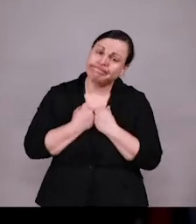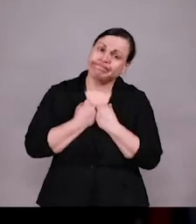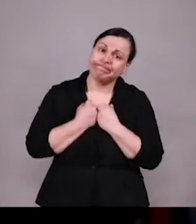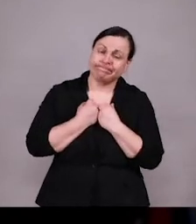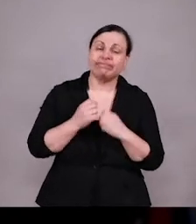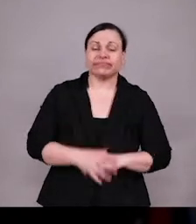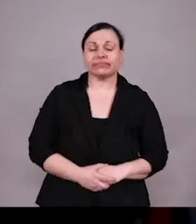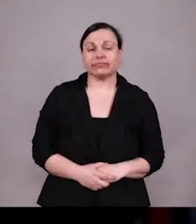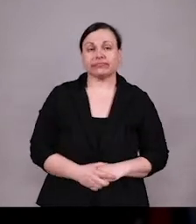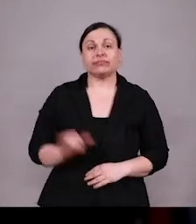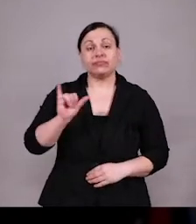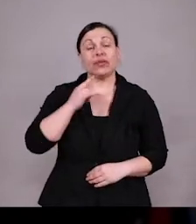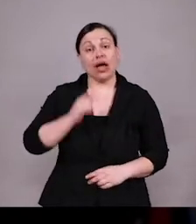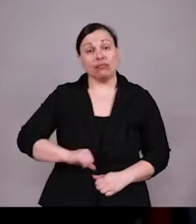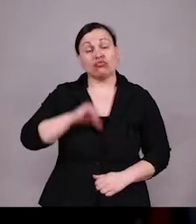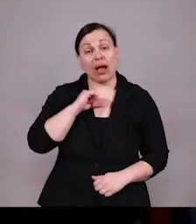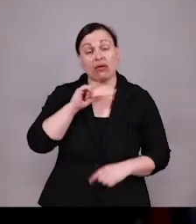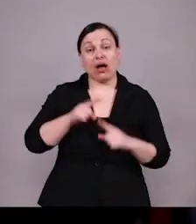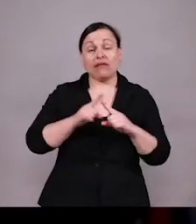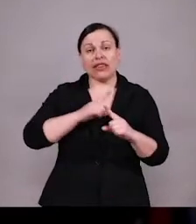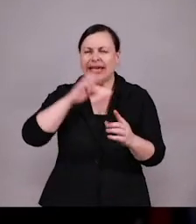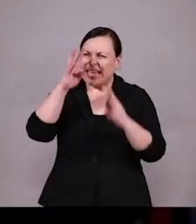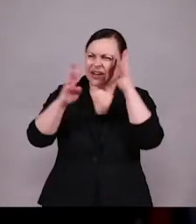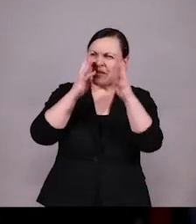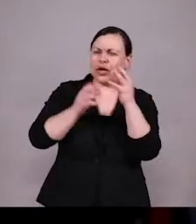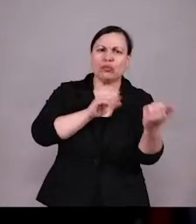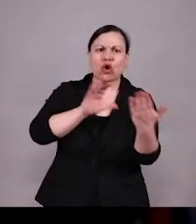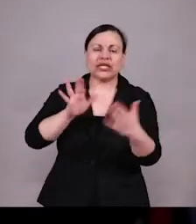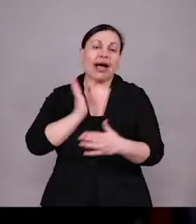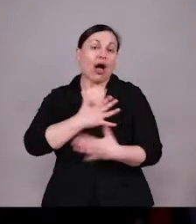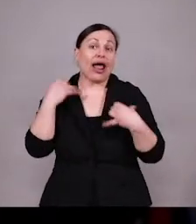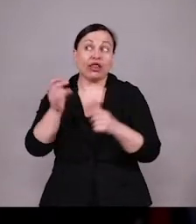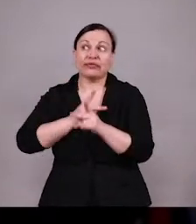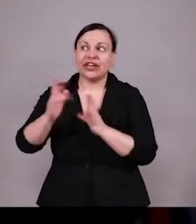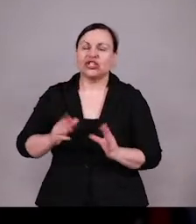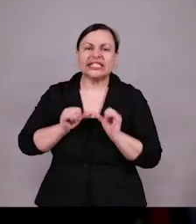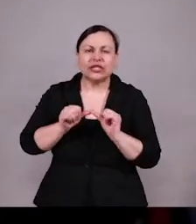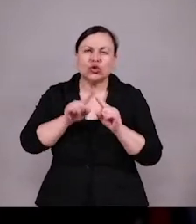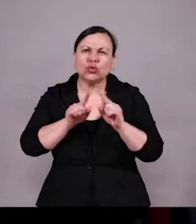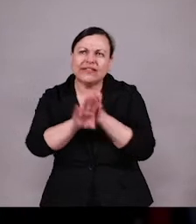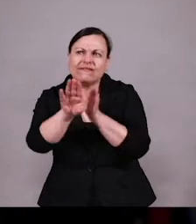I’m also proud of the innovative approaches that our health professionals continue to develop